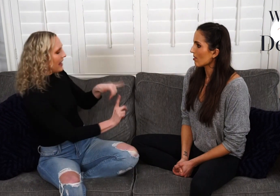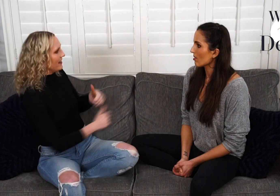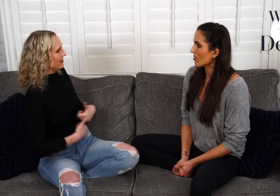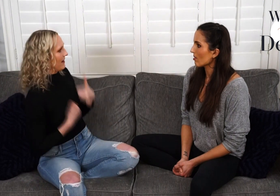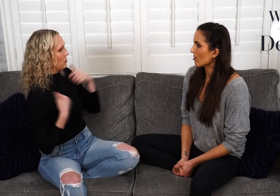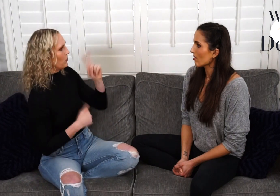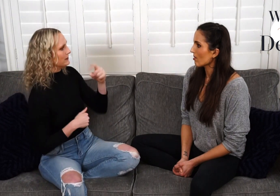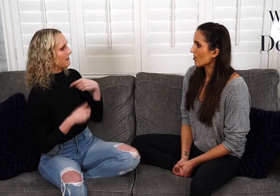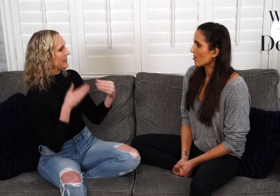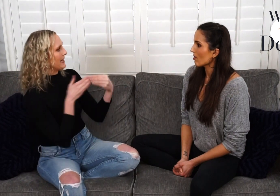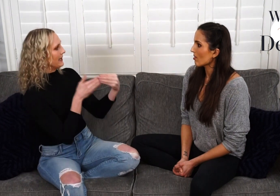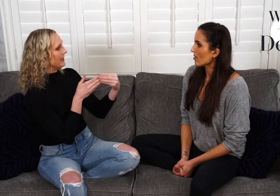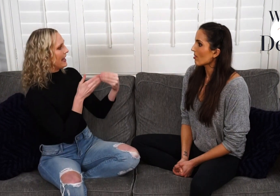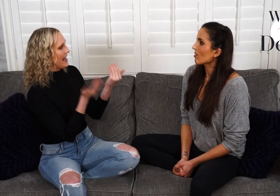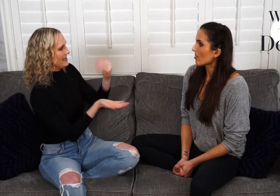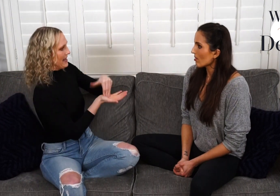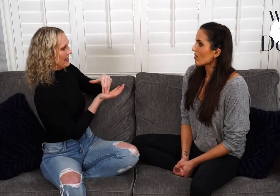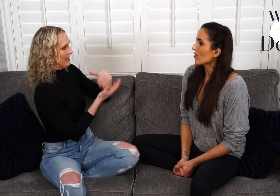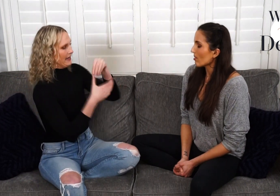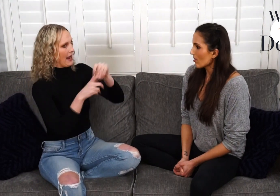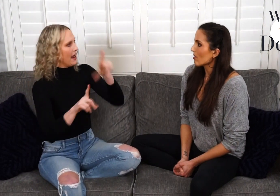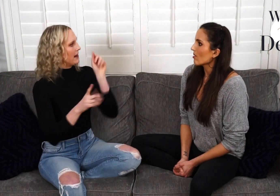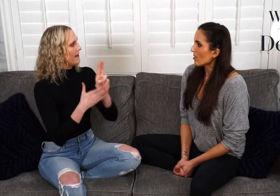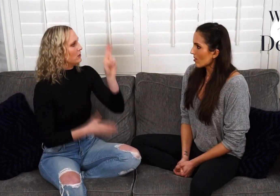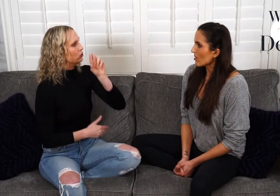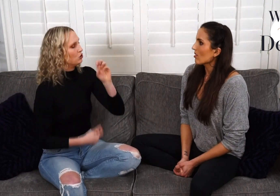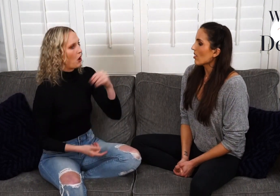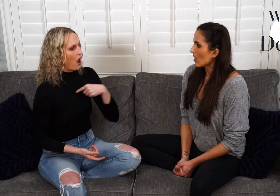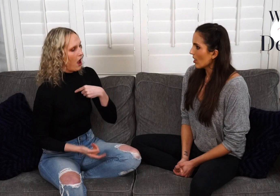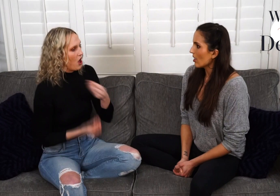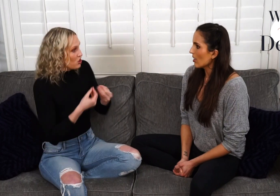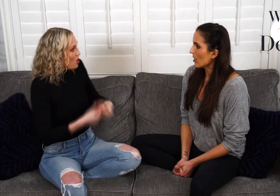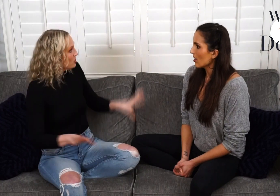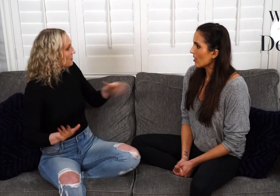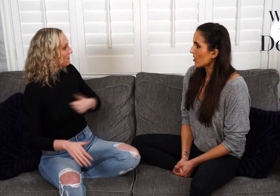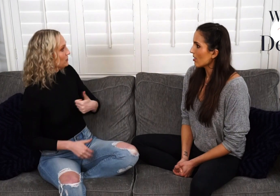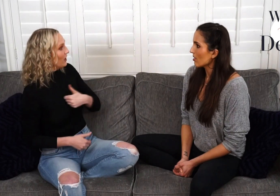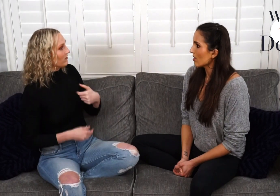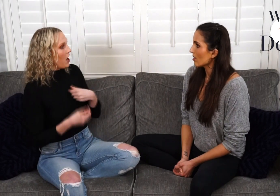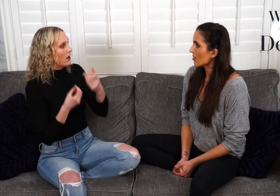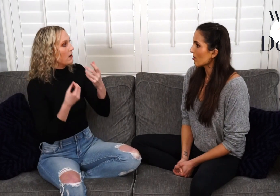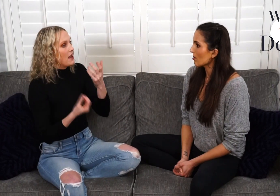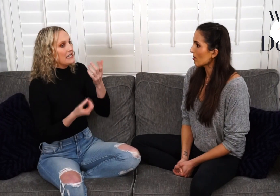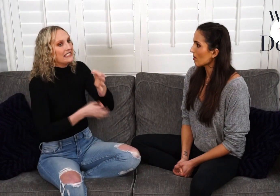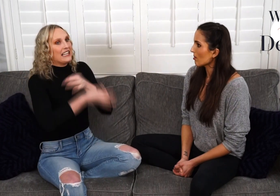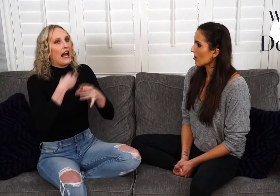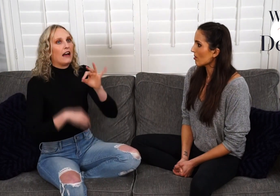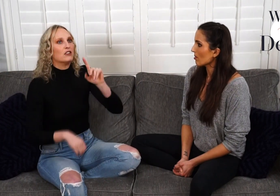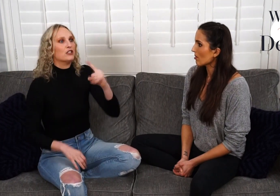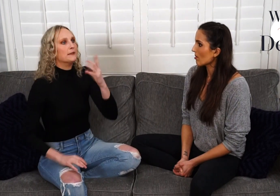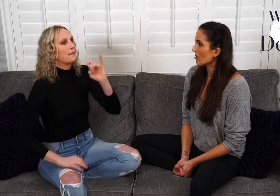that life where I was a leader again at Gallaudet University. I ended up losing myself instead of just being